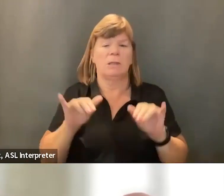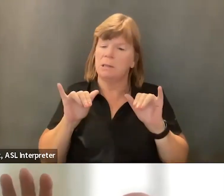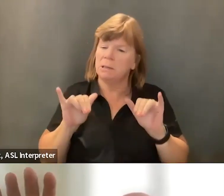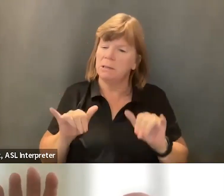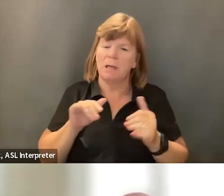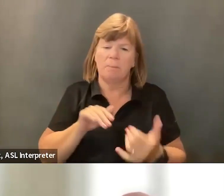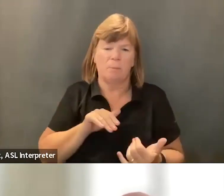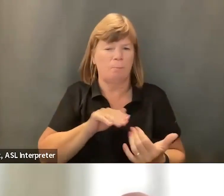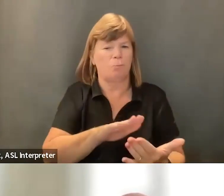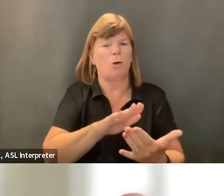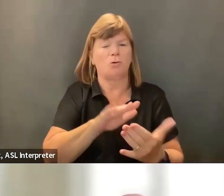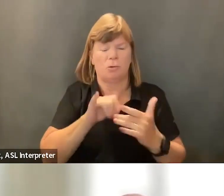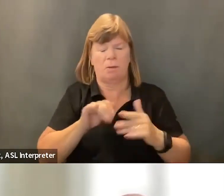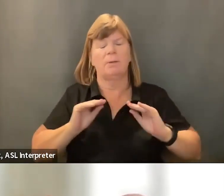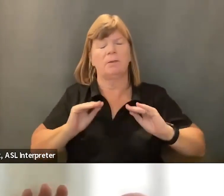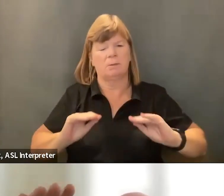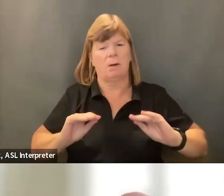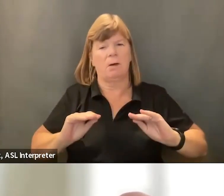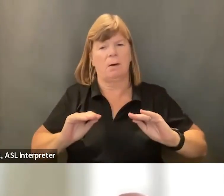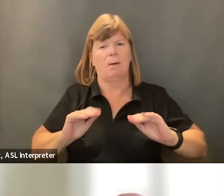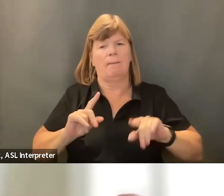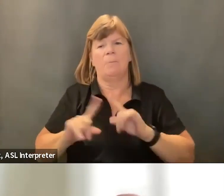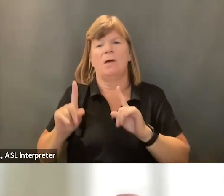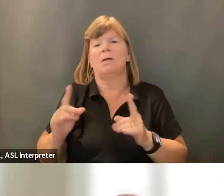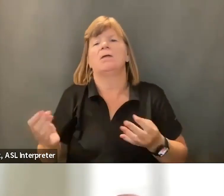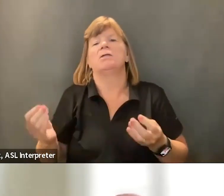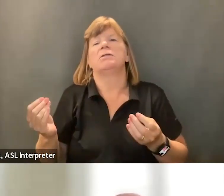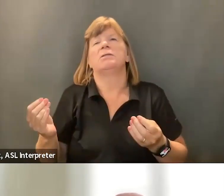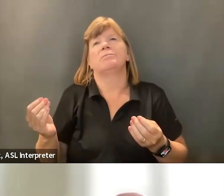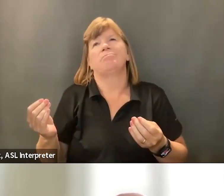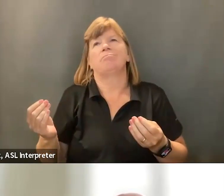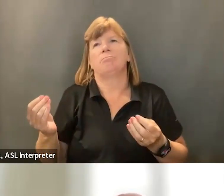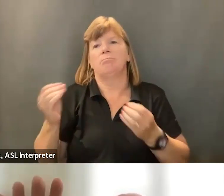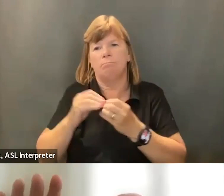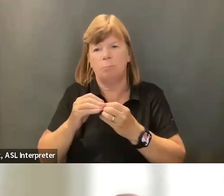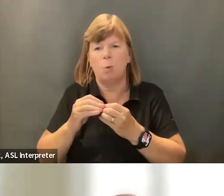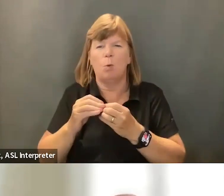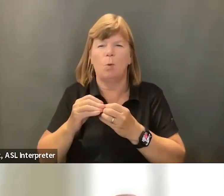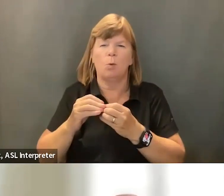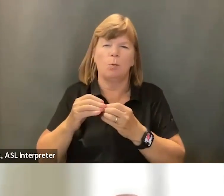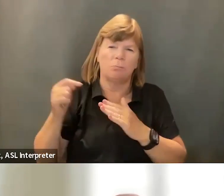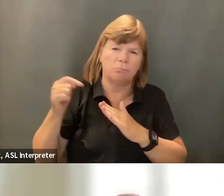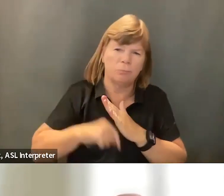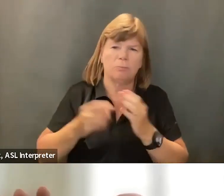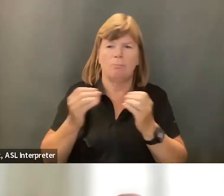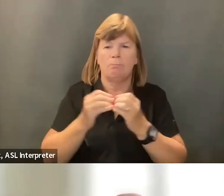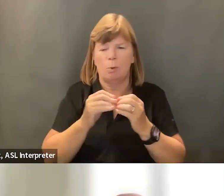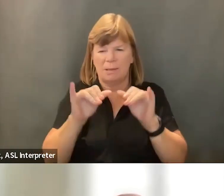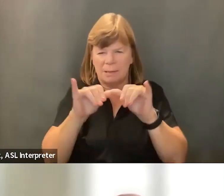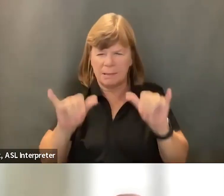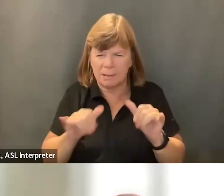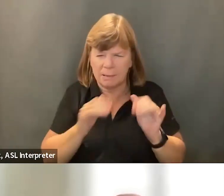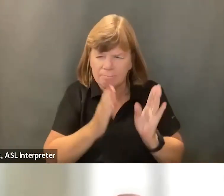that are being taught but it's it's much more uh explicit much more systematic much more supportive